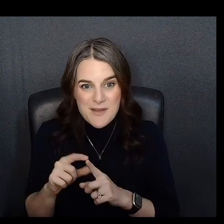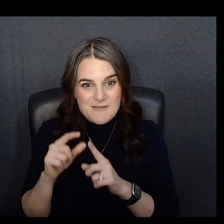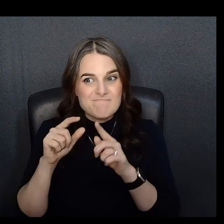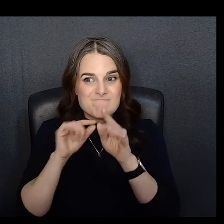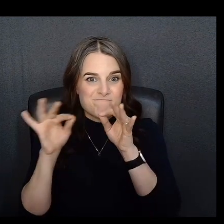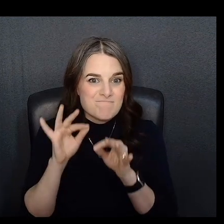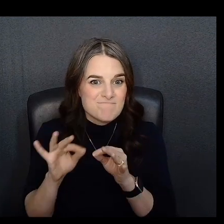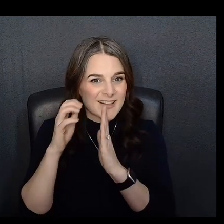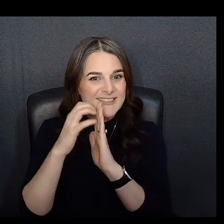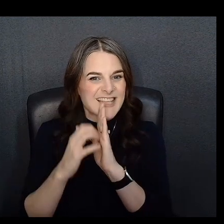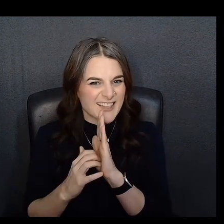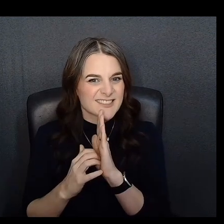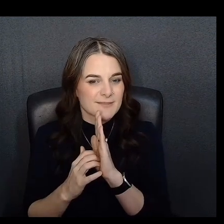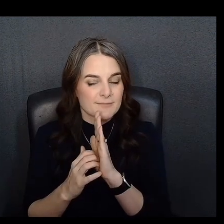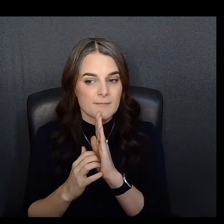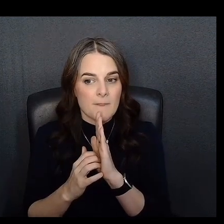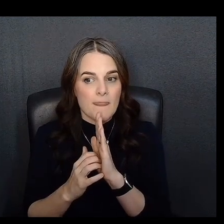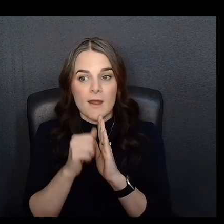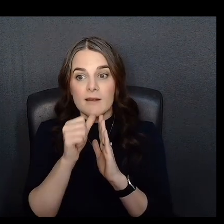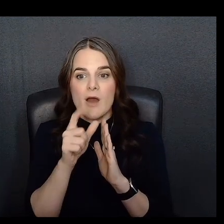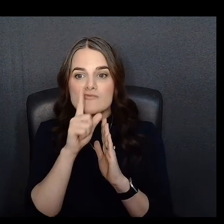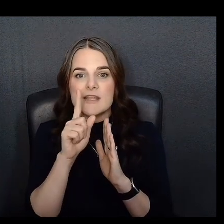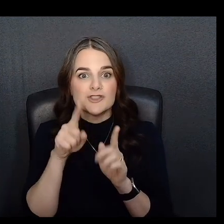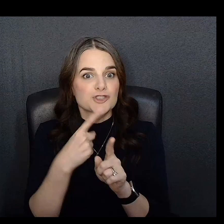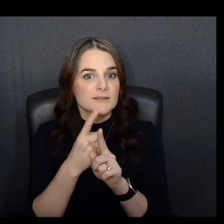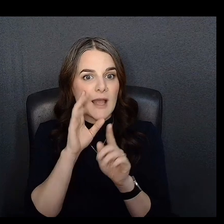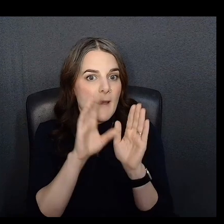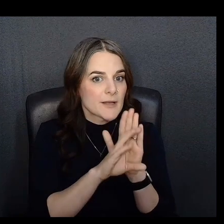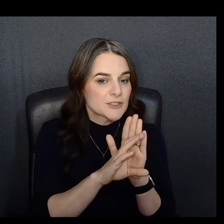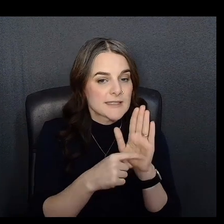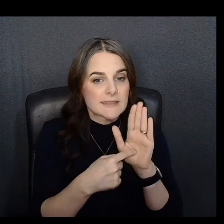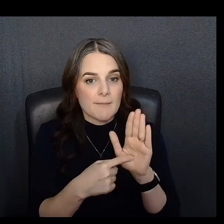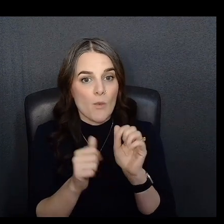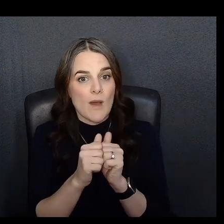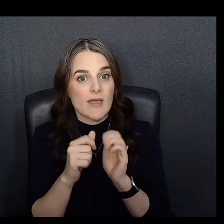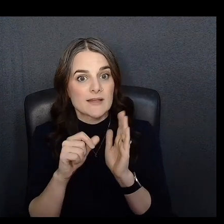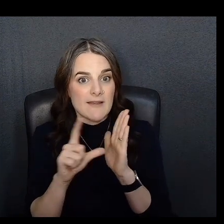So not necessarily images or symbols with the default of the app, but you